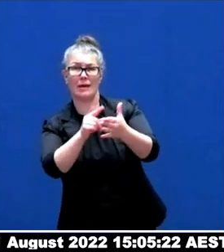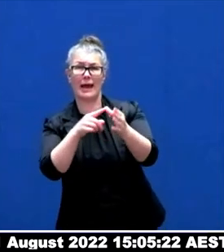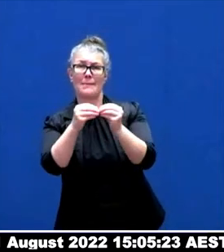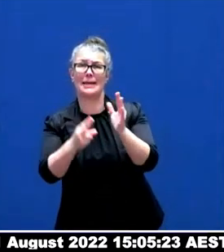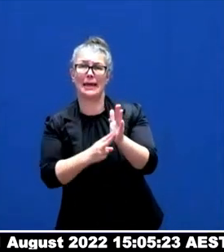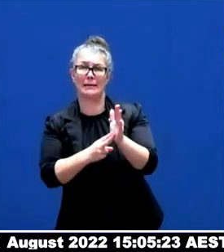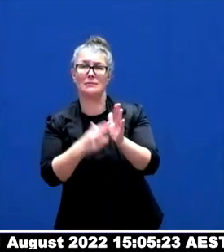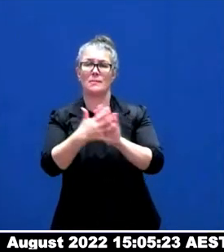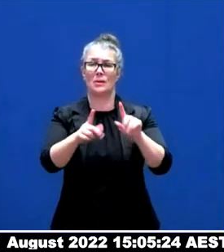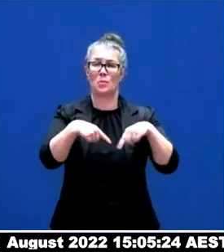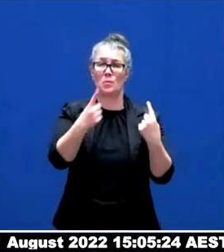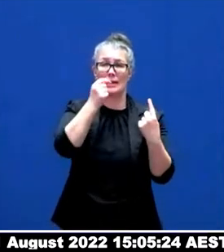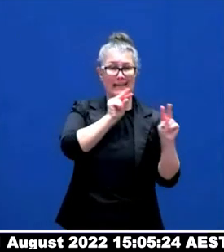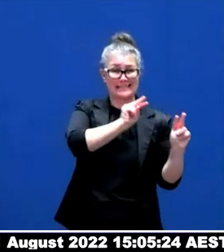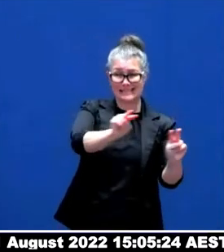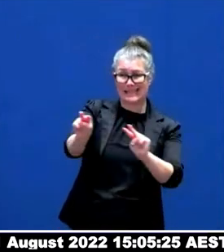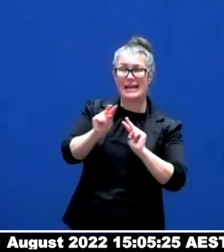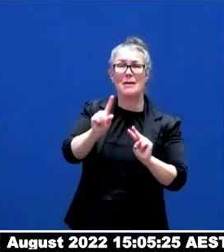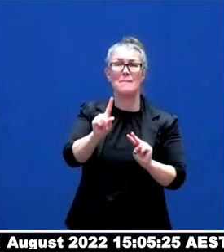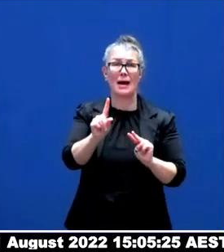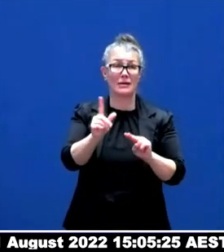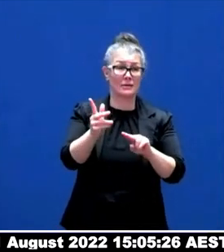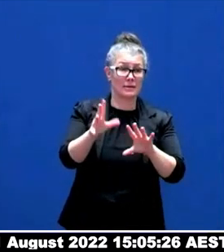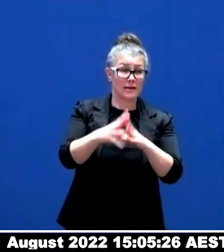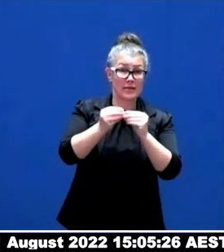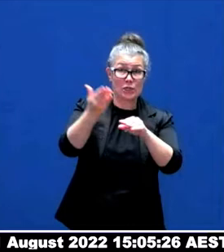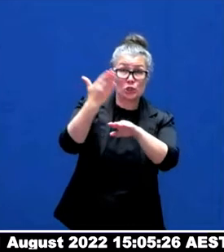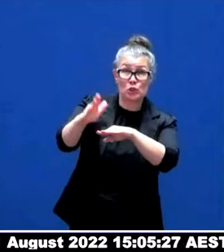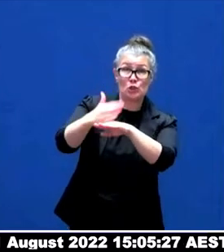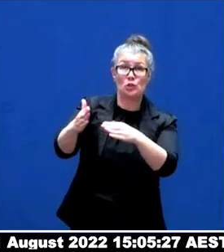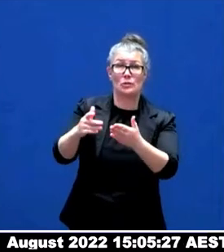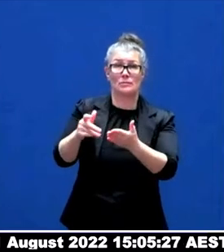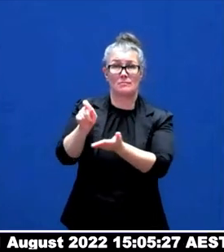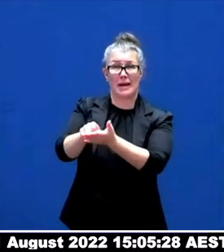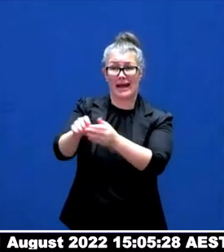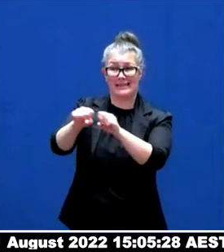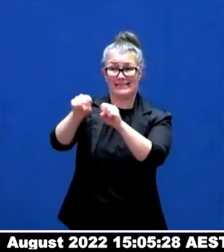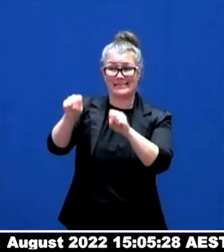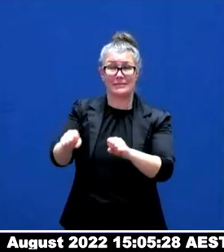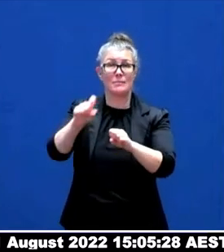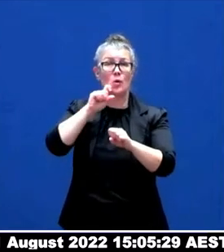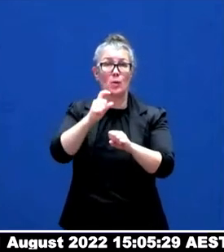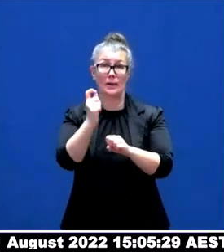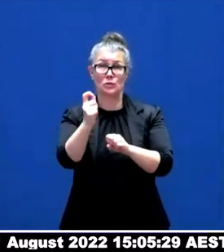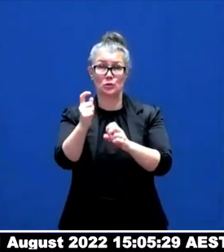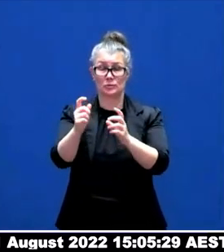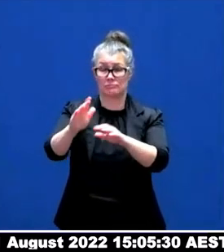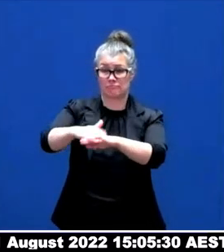Our new pay system that's coming in, into - that we're rolling out starting at the end of